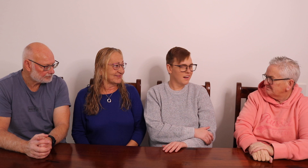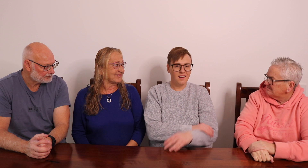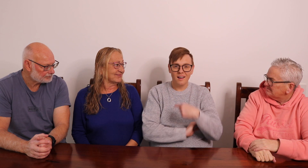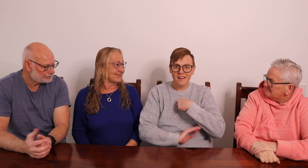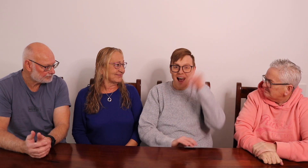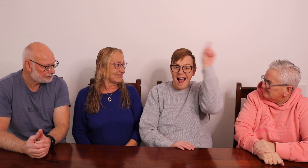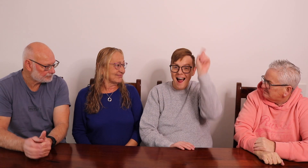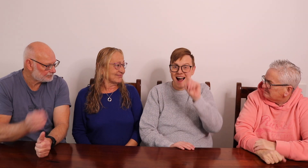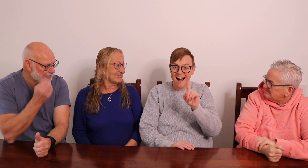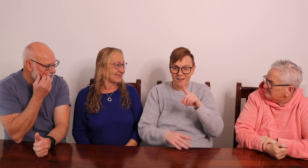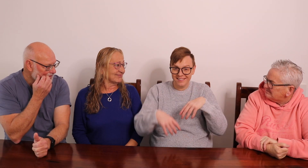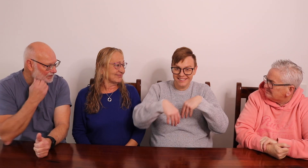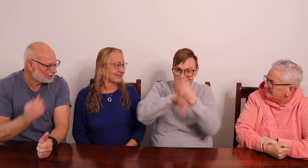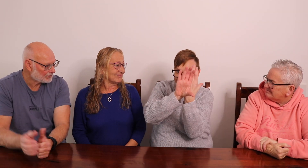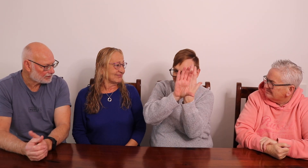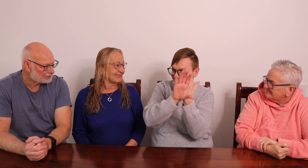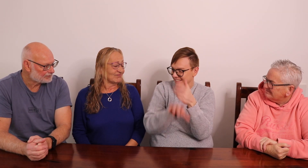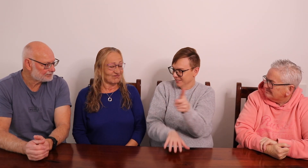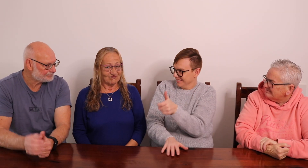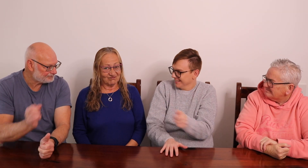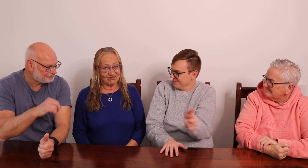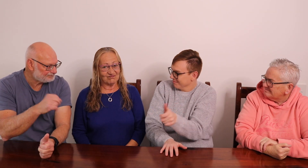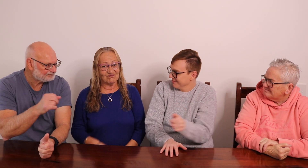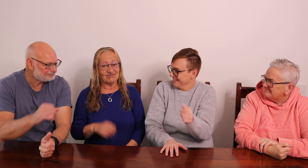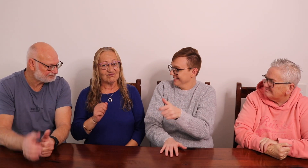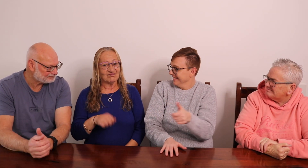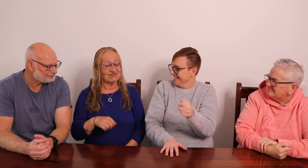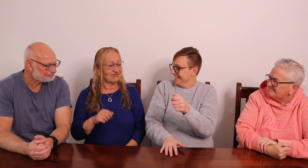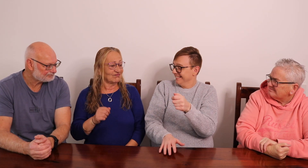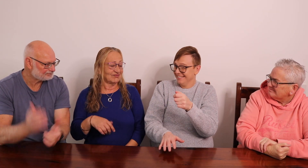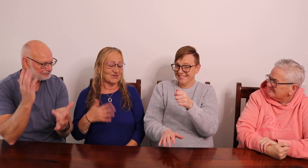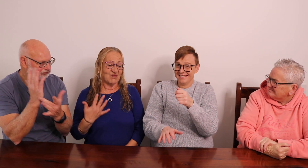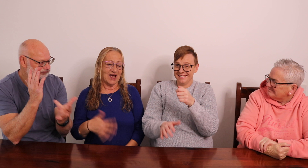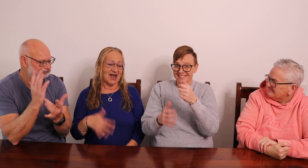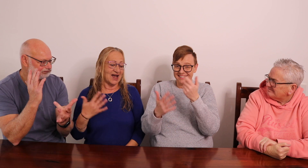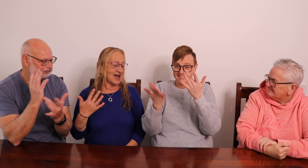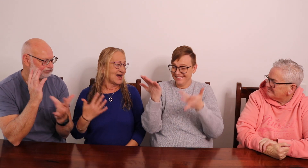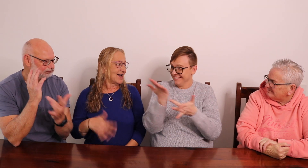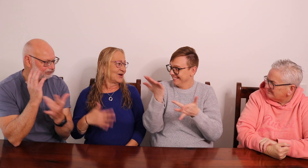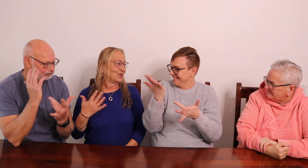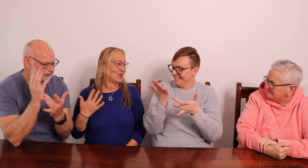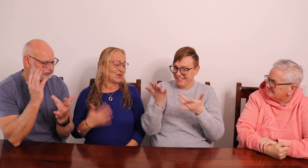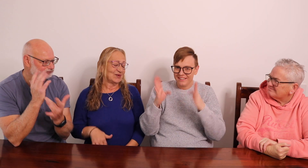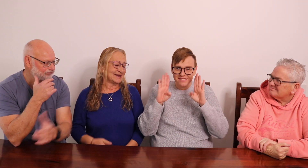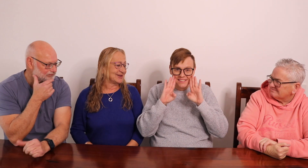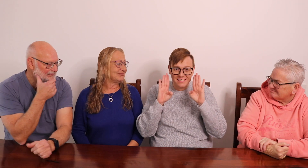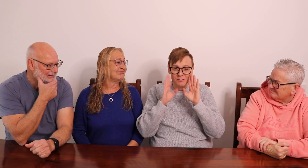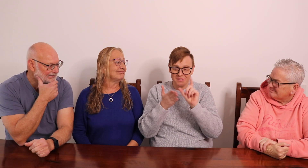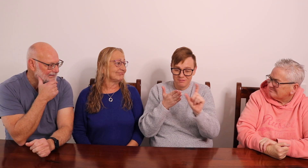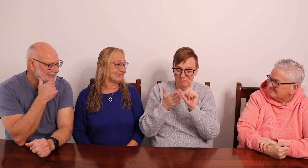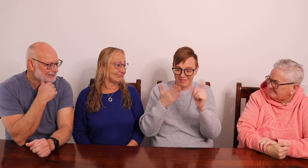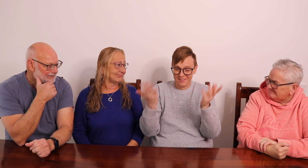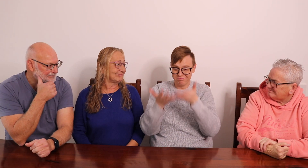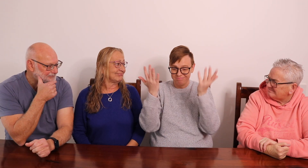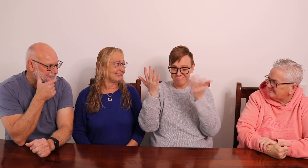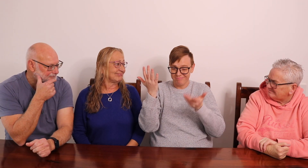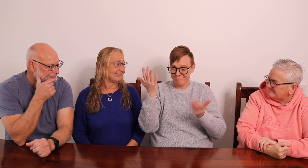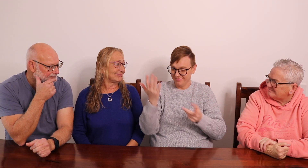d: Now I am using FaceTime / video call, text, Instagram, Facebook etc.